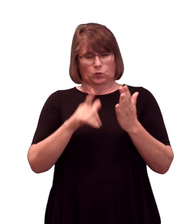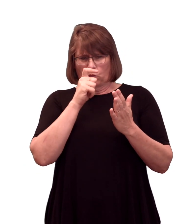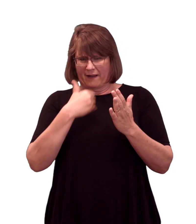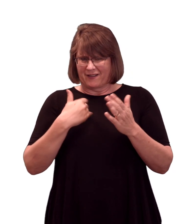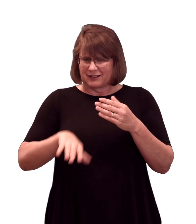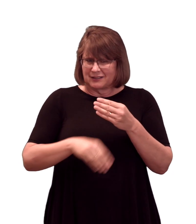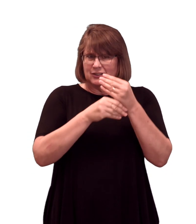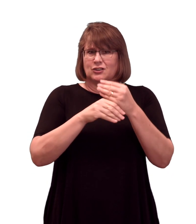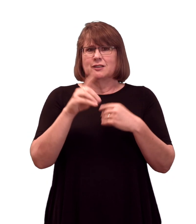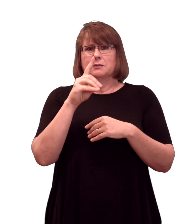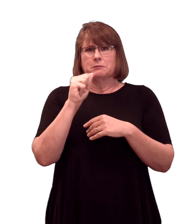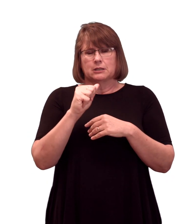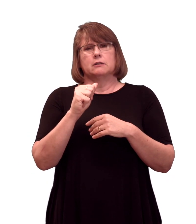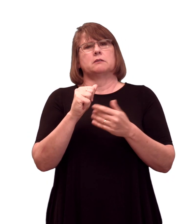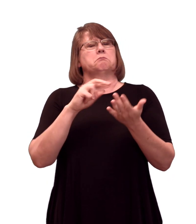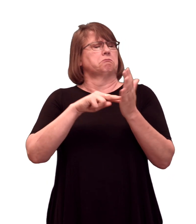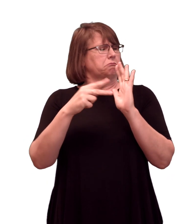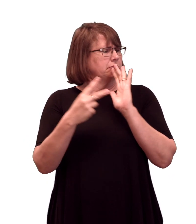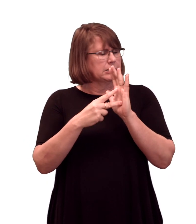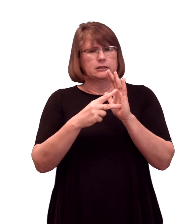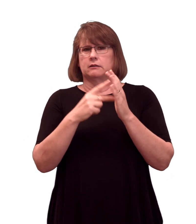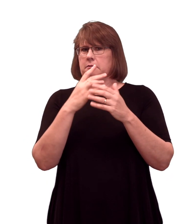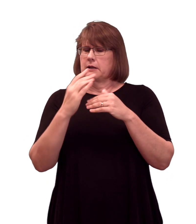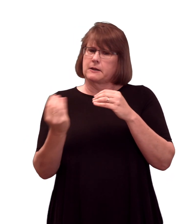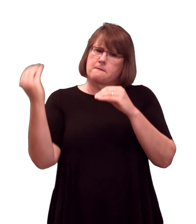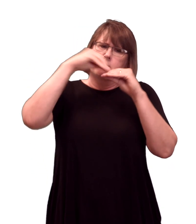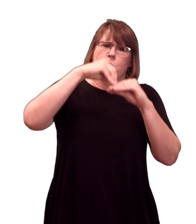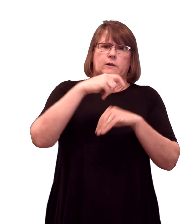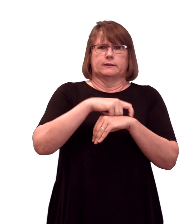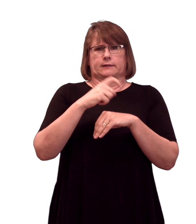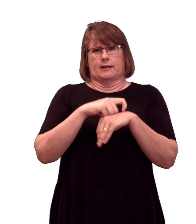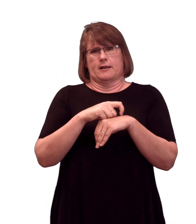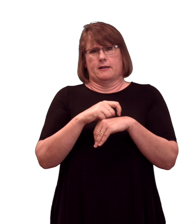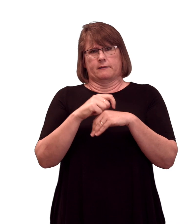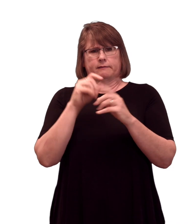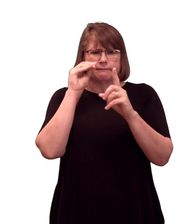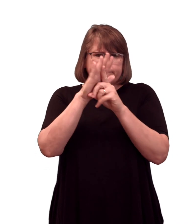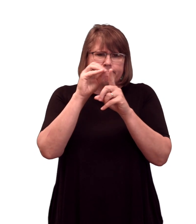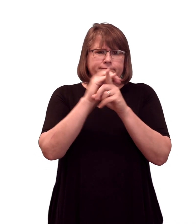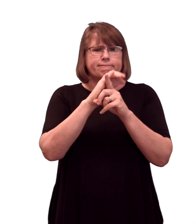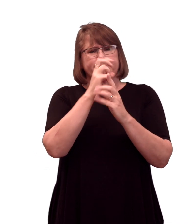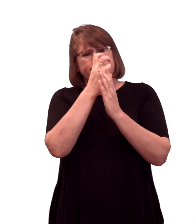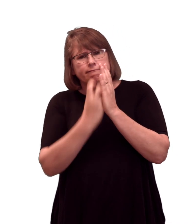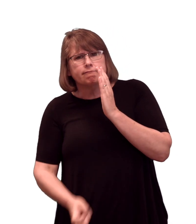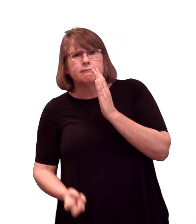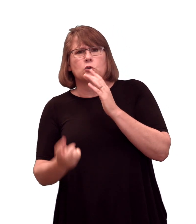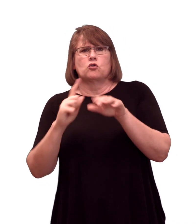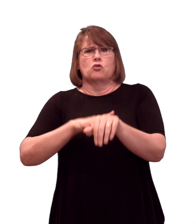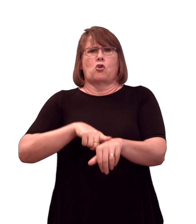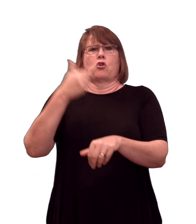with additional challenges. This means teams may need